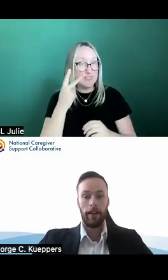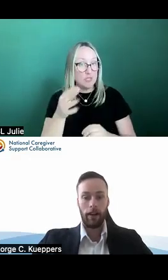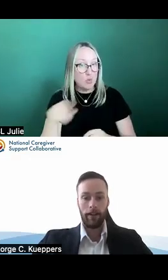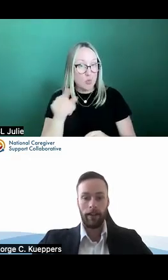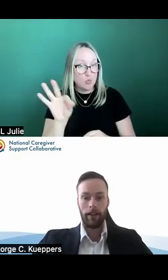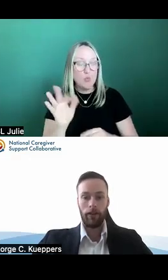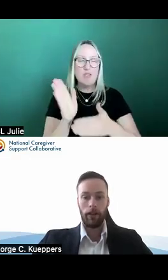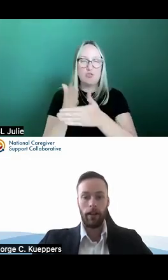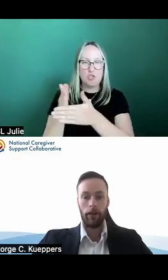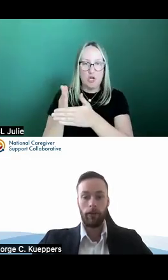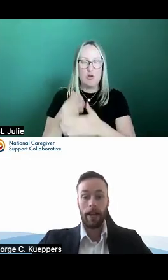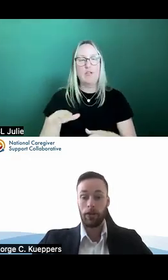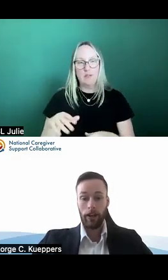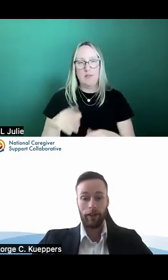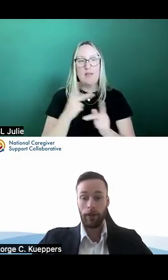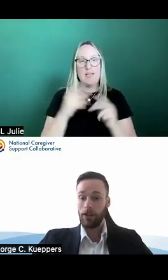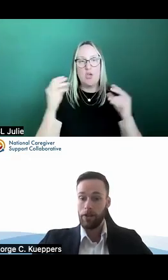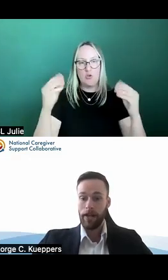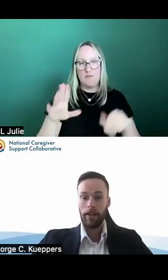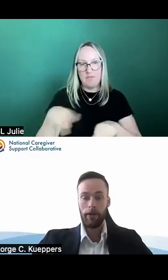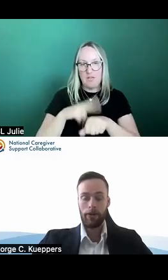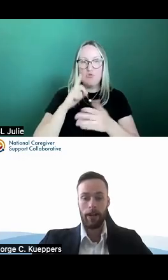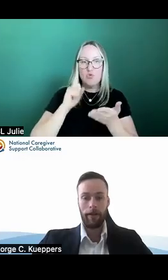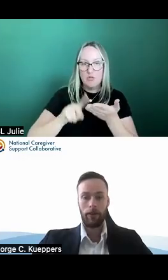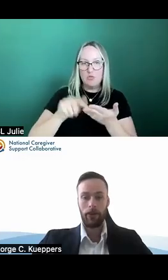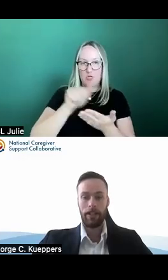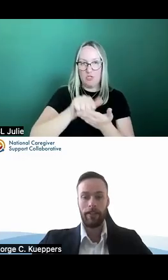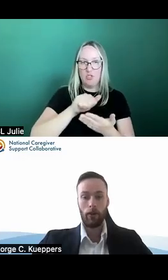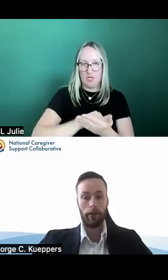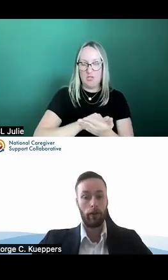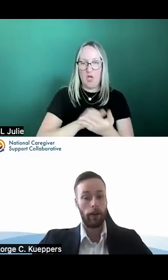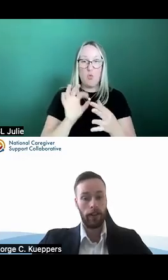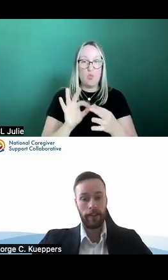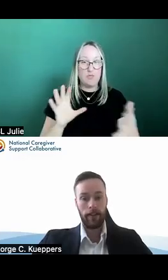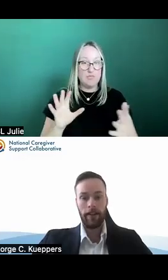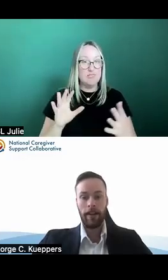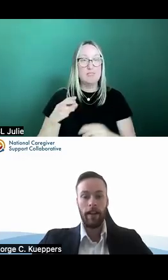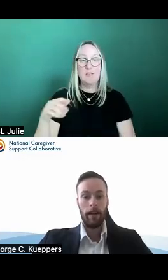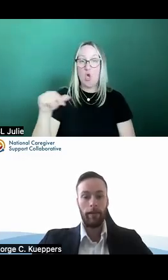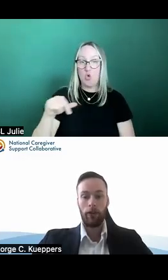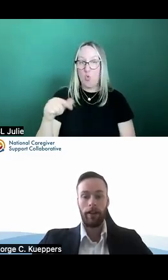The National Caregiving Research Agenda which we're aiming to release in Q4 of this year as well